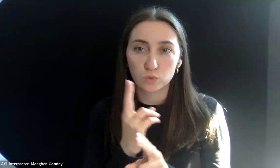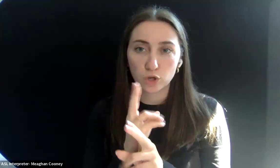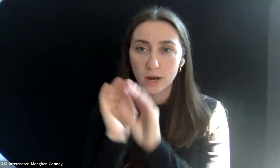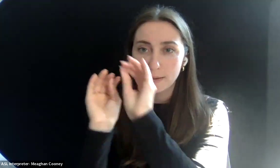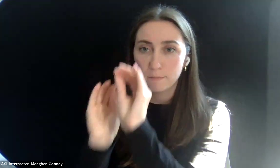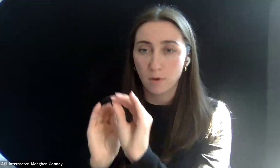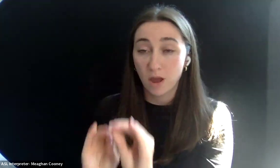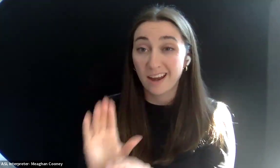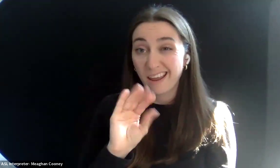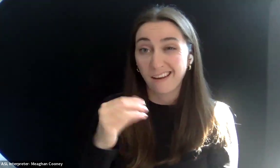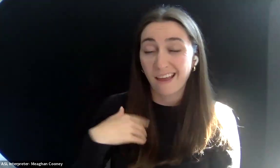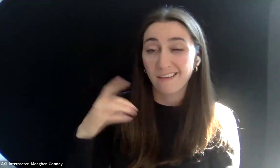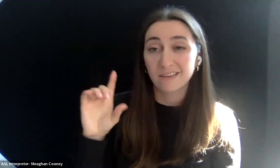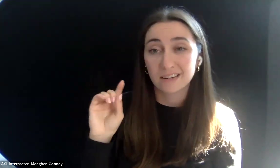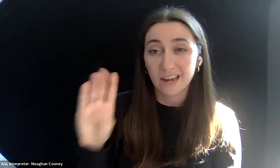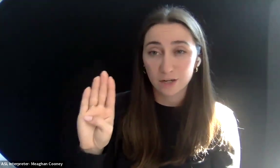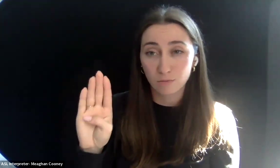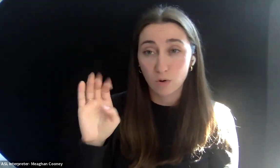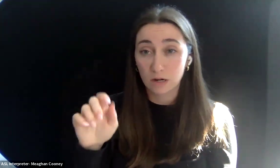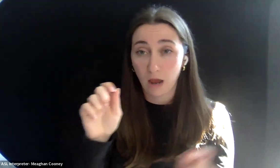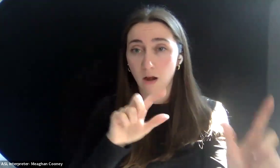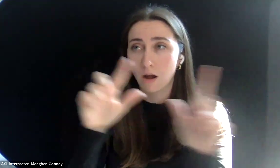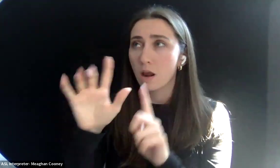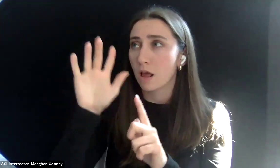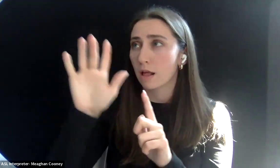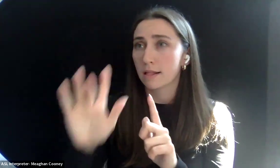look up any future storm scenario and the rainfall